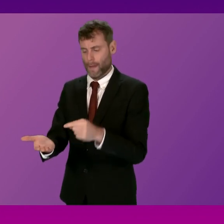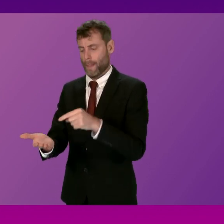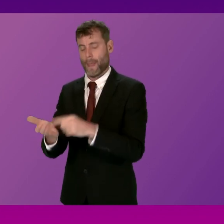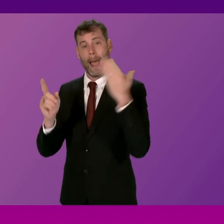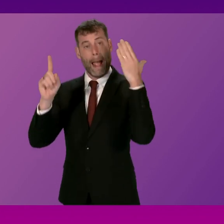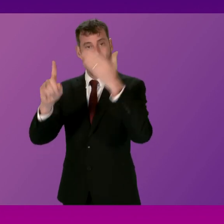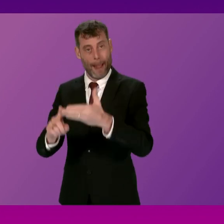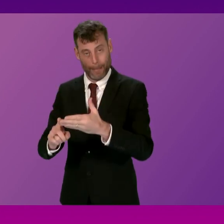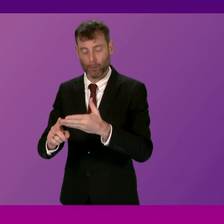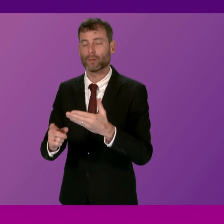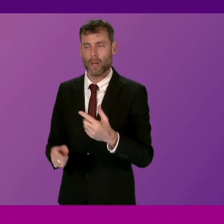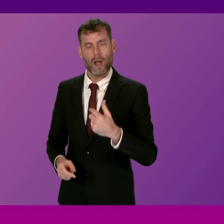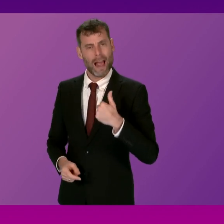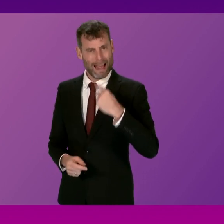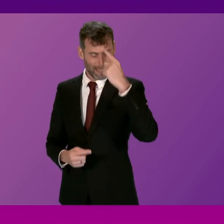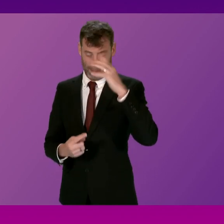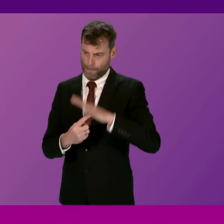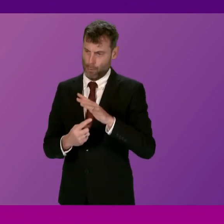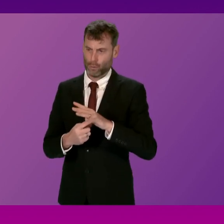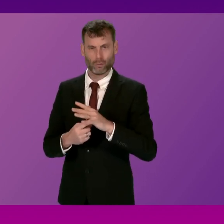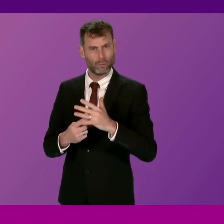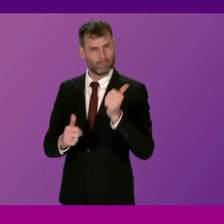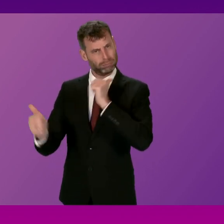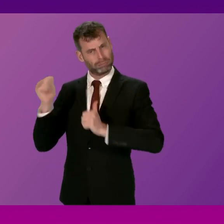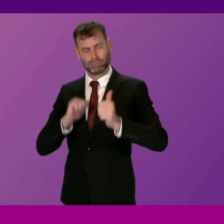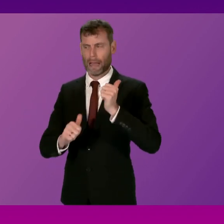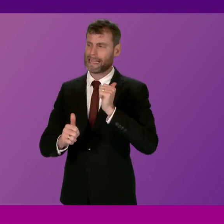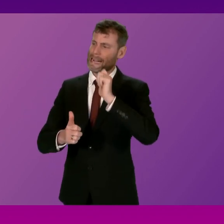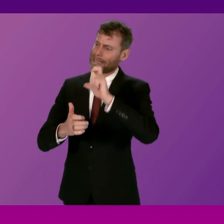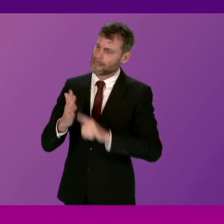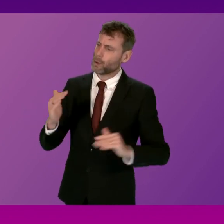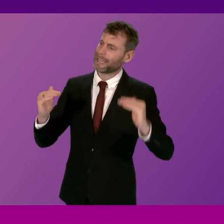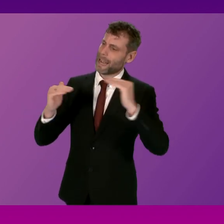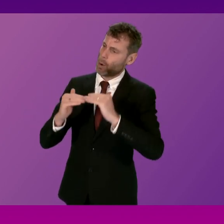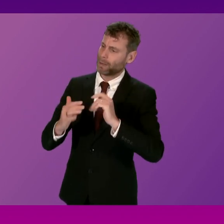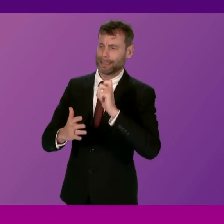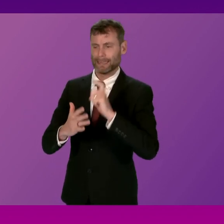By celebrating disability equality and human rights, we are not just complying with international